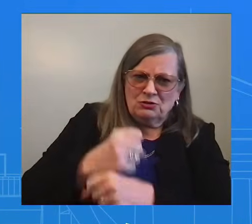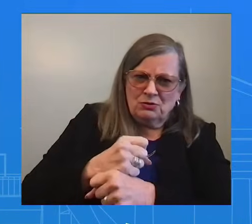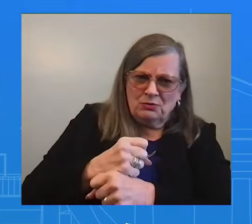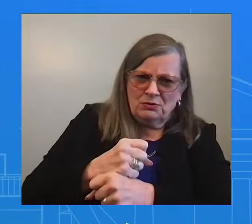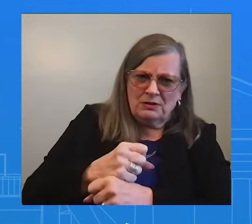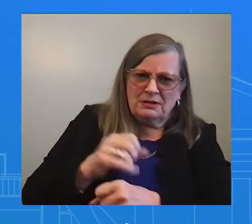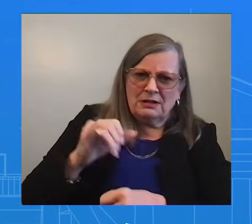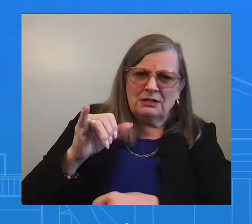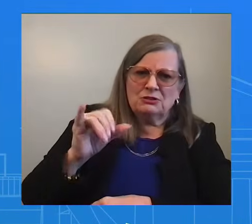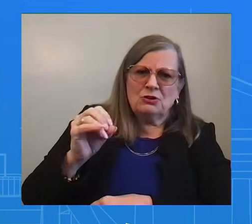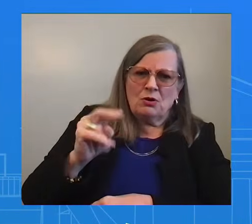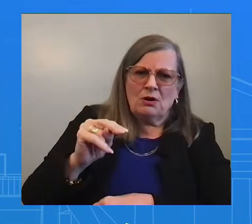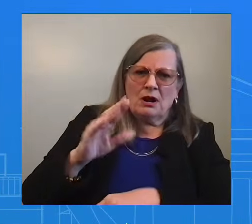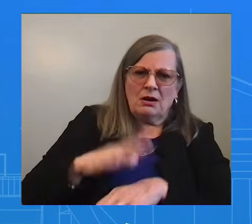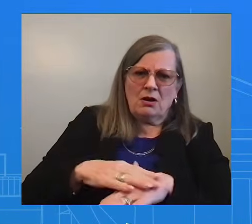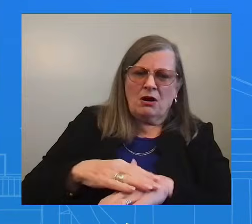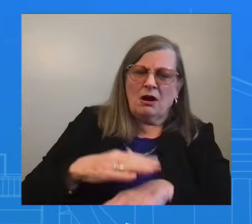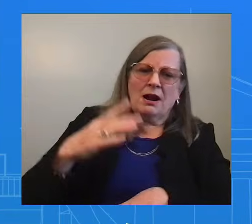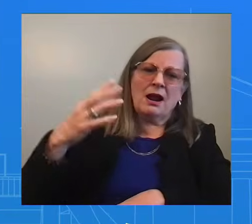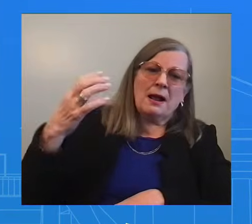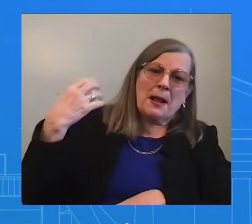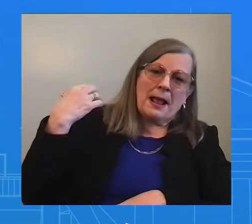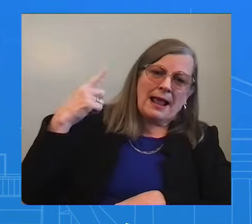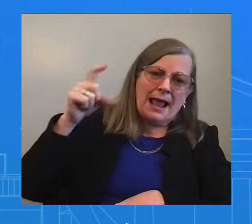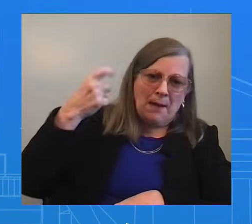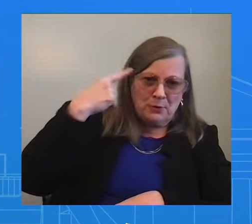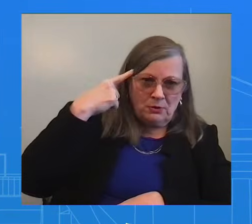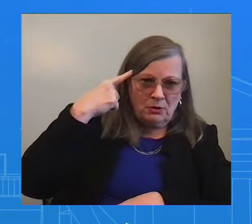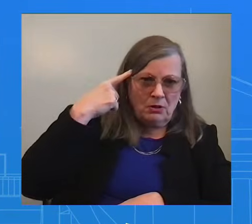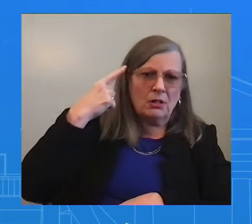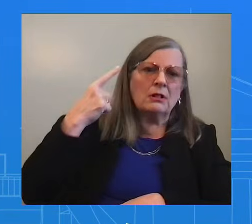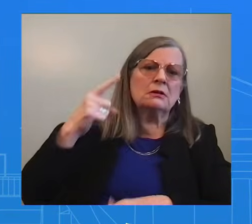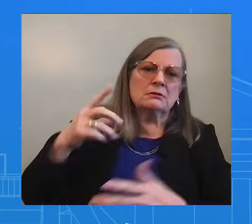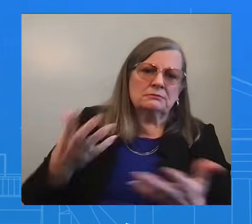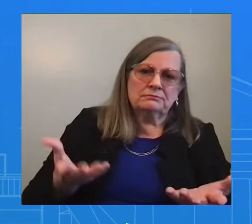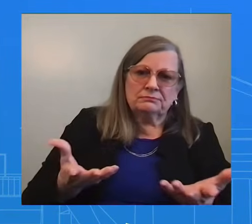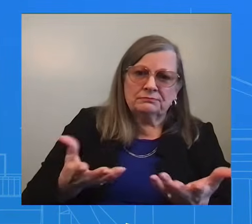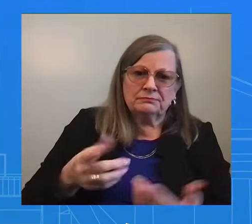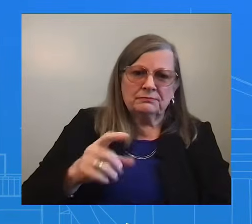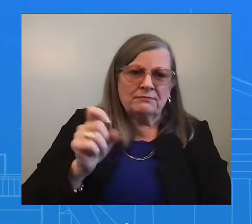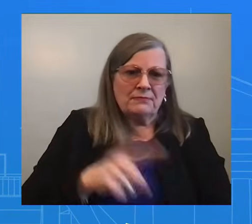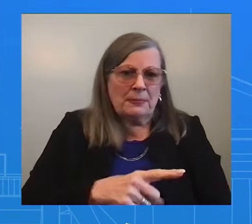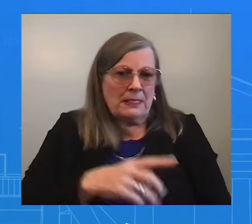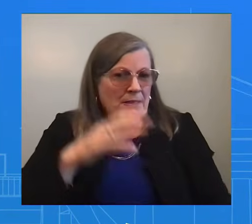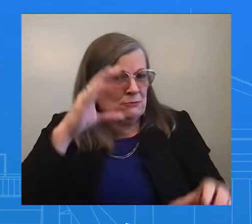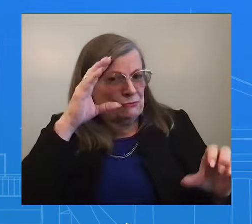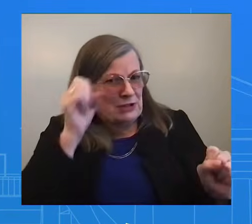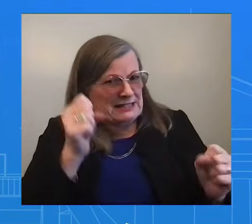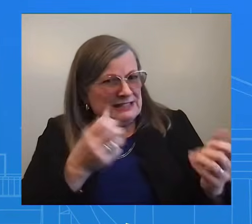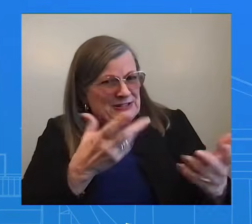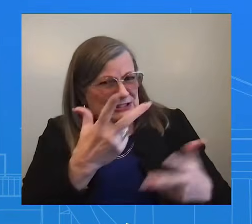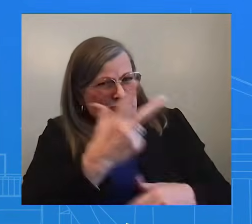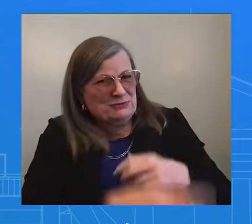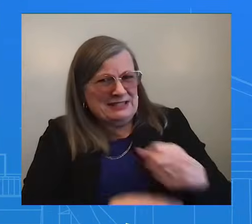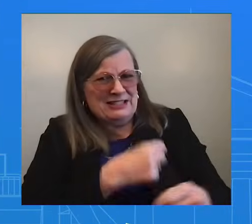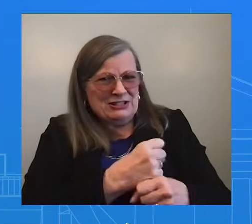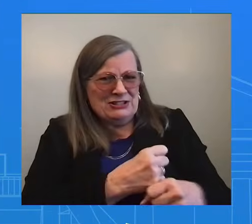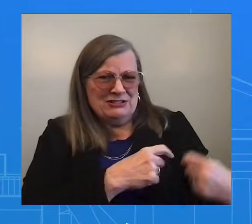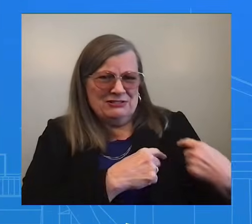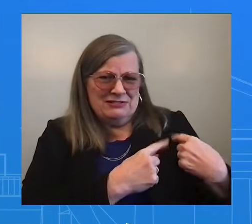I think, the last two years of his administration on January 6th and spoken, certainly, to the importance of our democracy. I don't have anything to lay out today